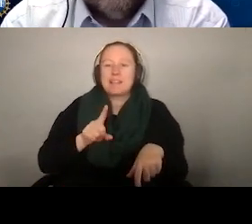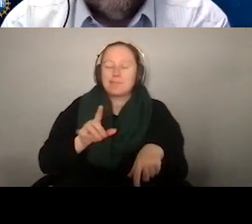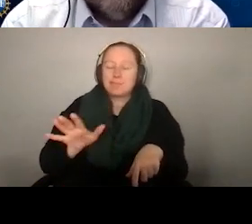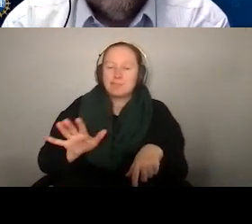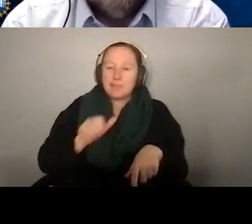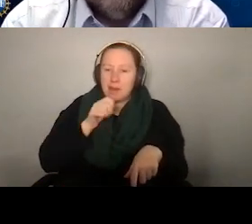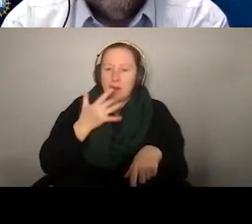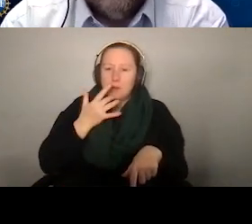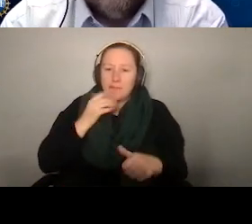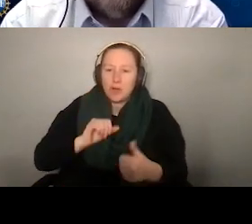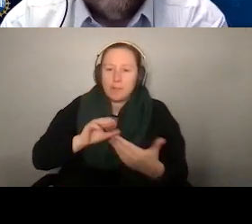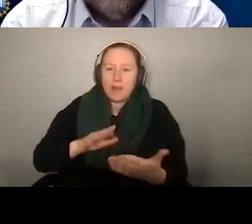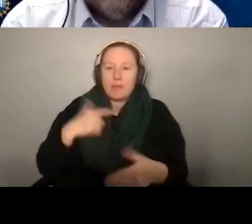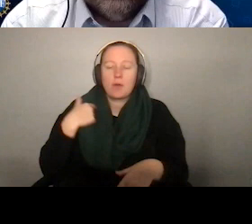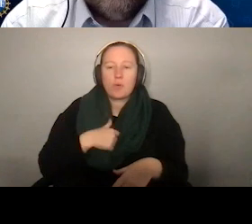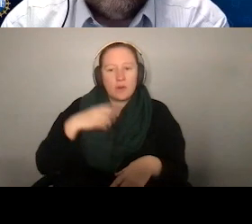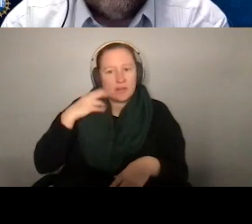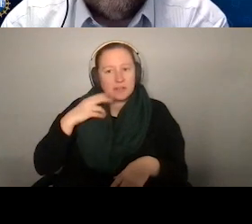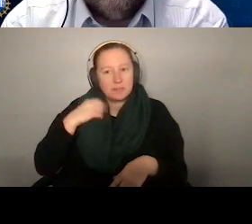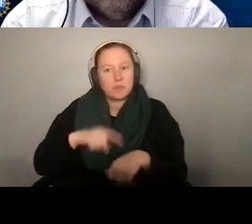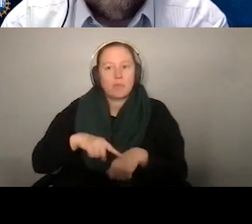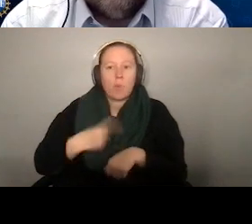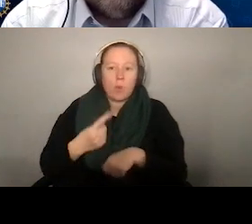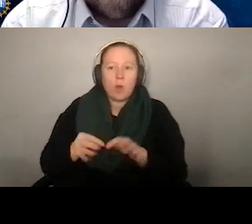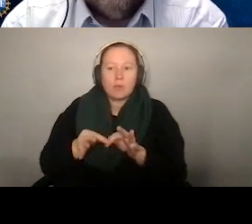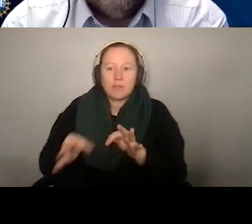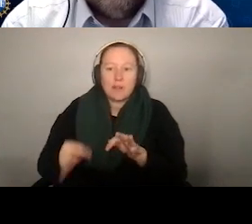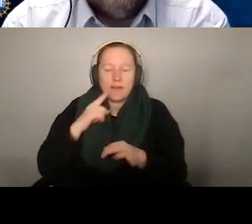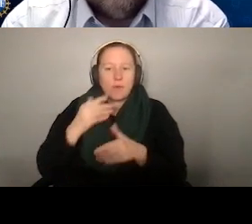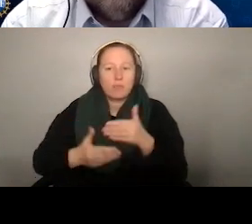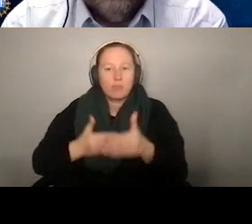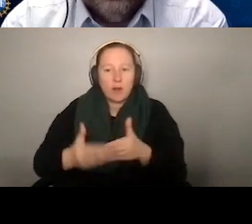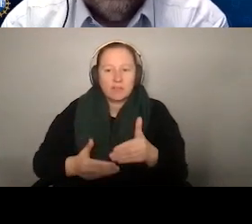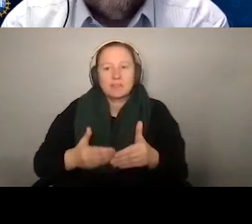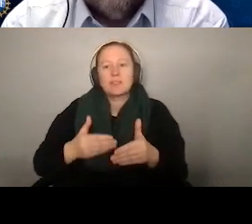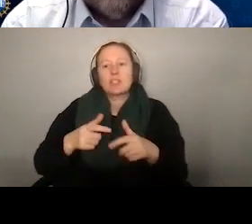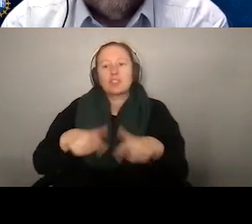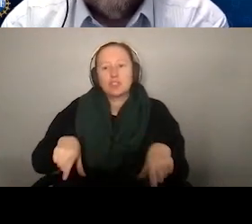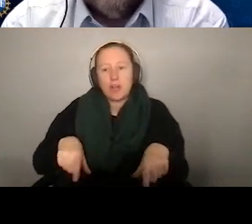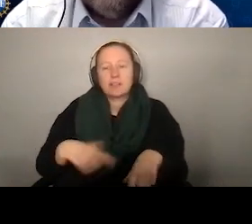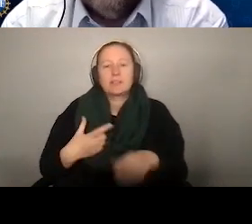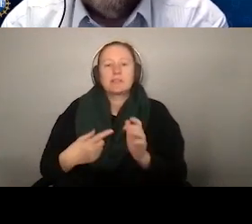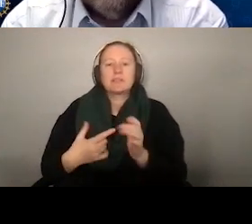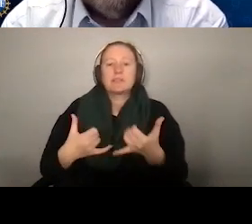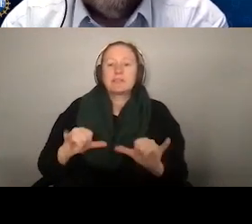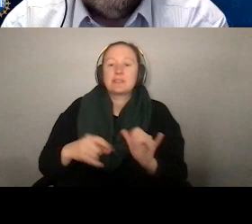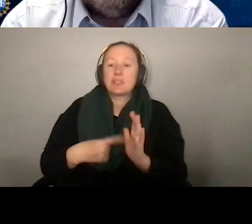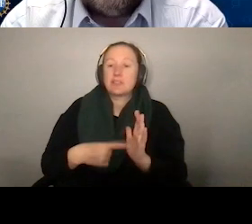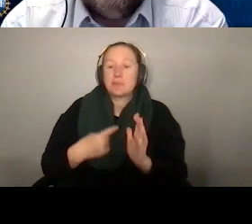We experience significant delays in processing manual checks during the pandemic and still occasionally experience delays.